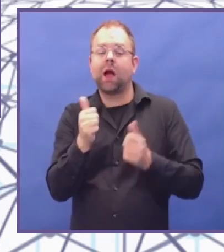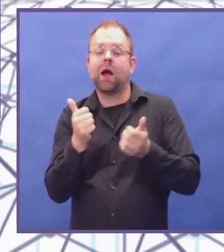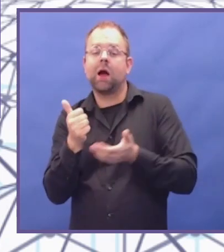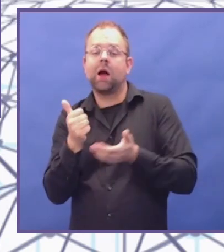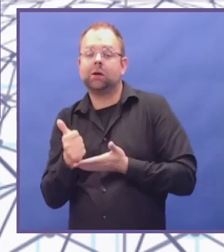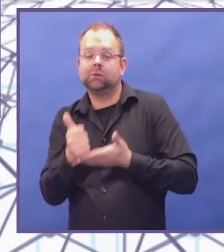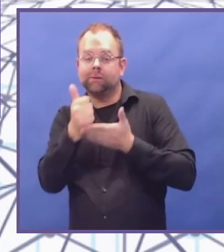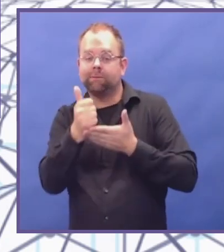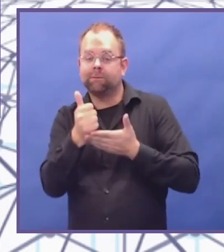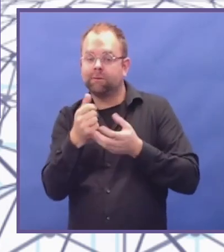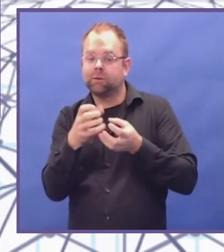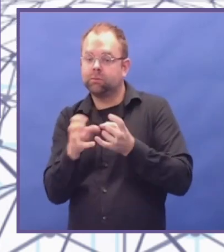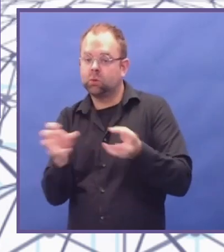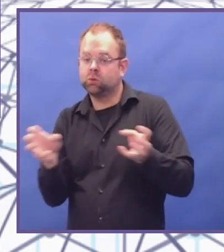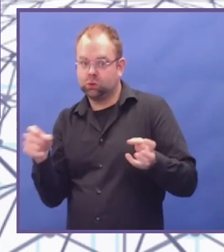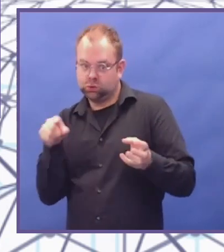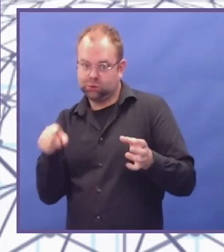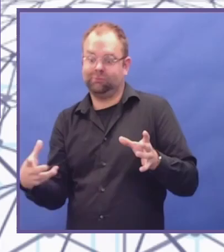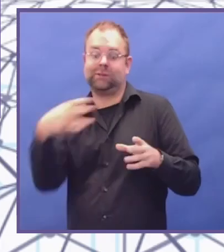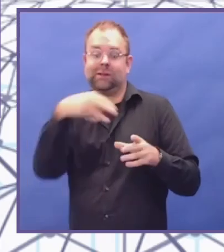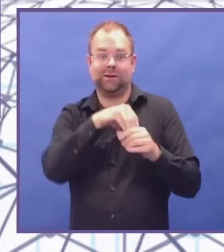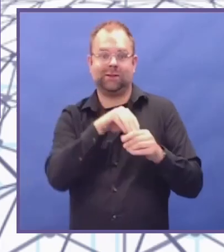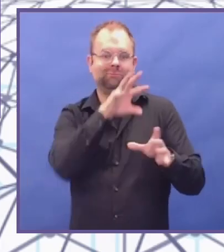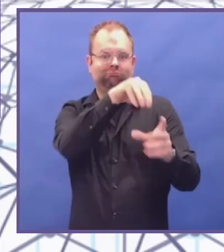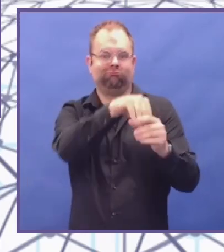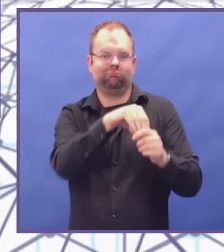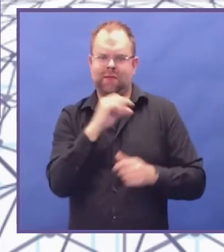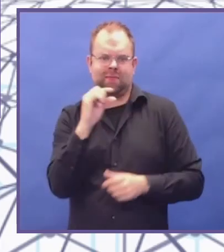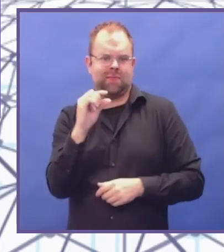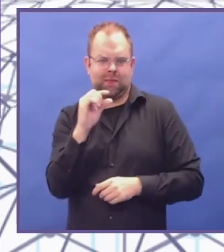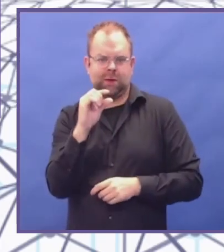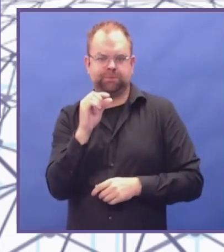The novel ways we can use at data are innovations by themselves, and one of